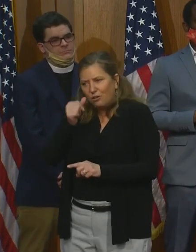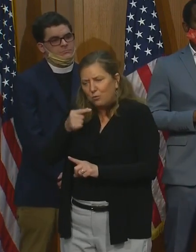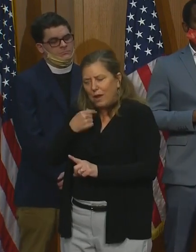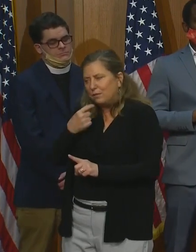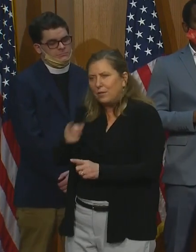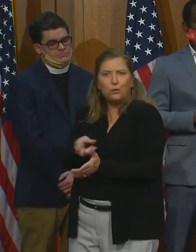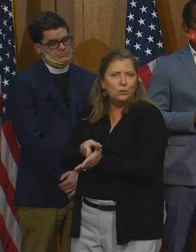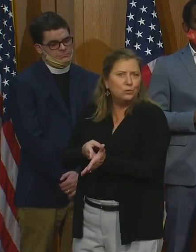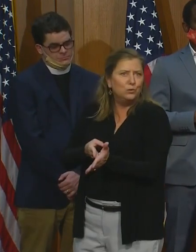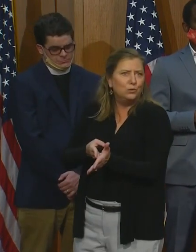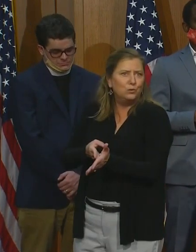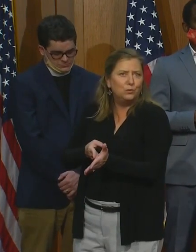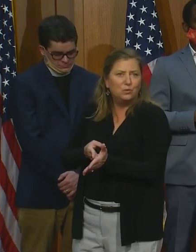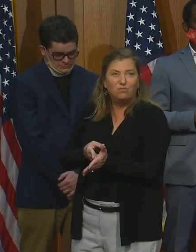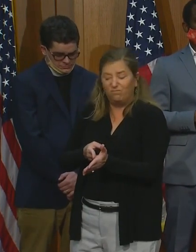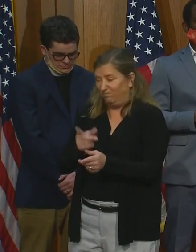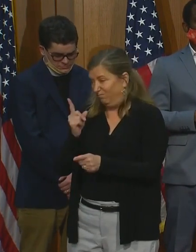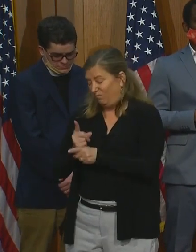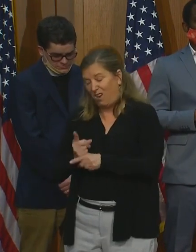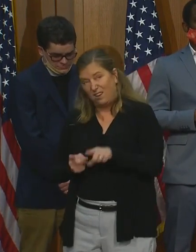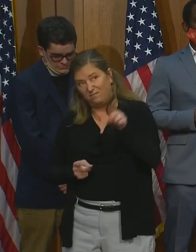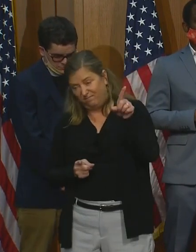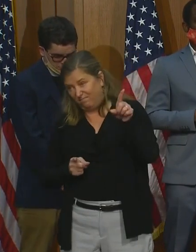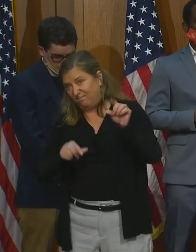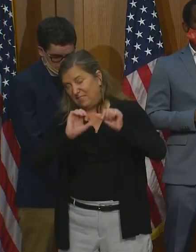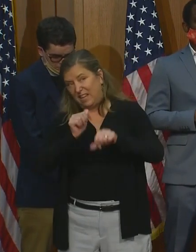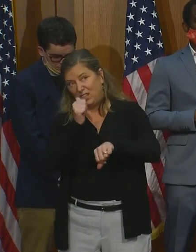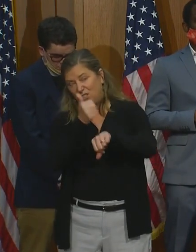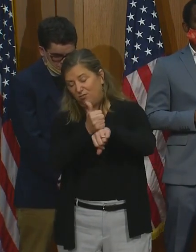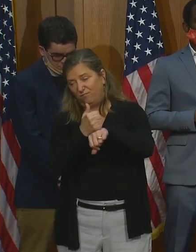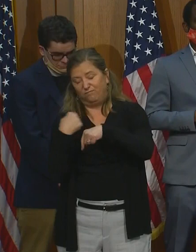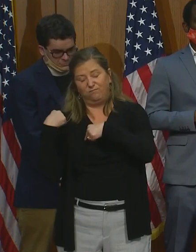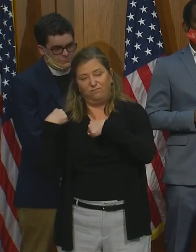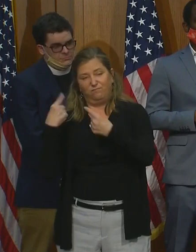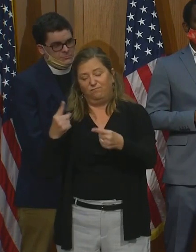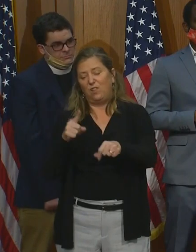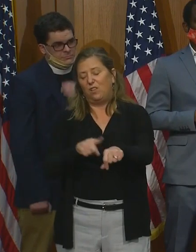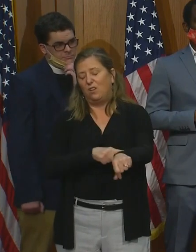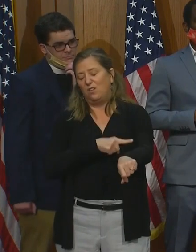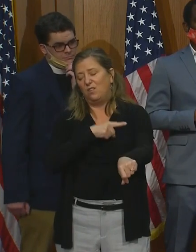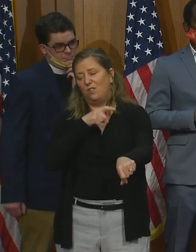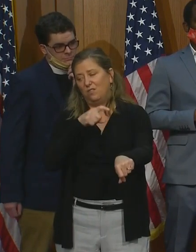TO TELL THAT LITTLE GIRL THE